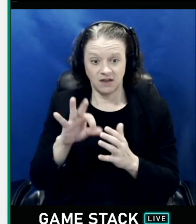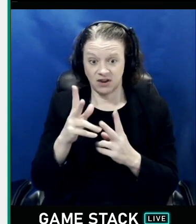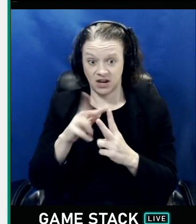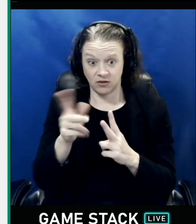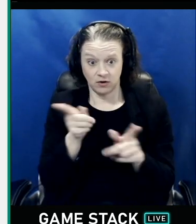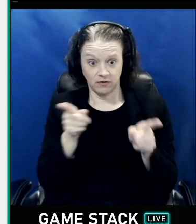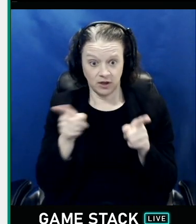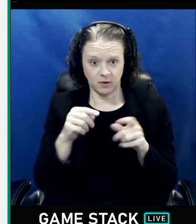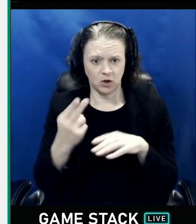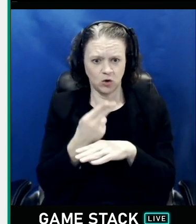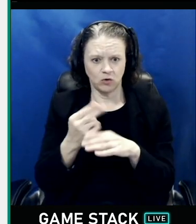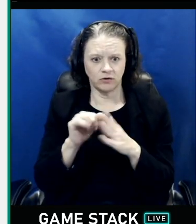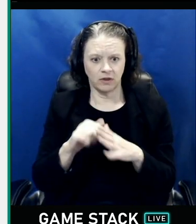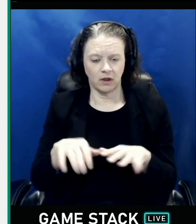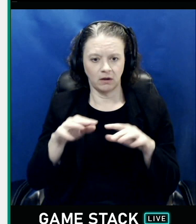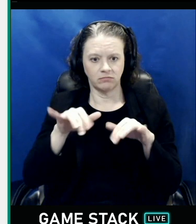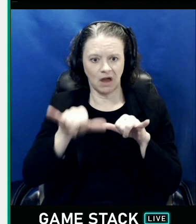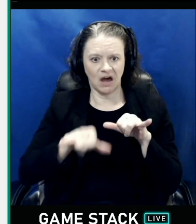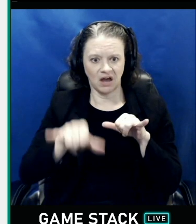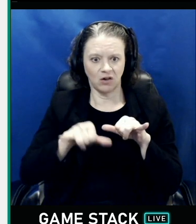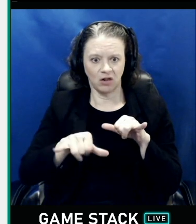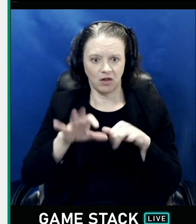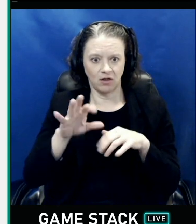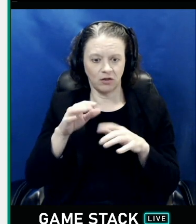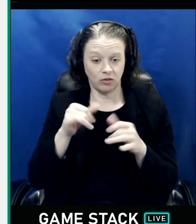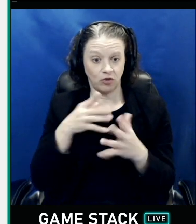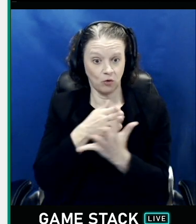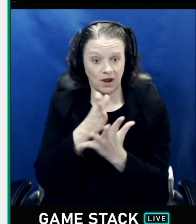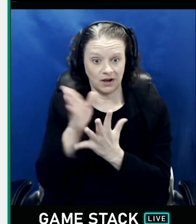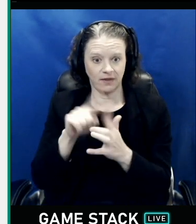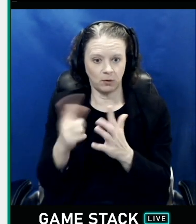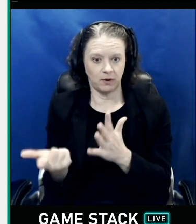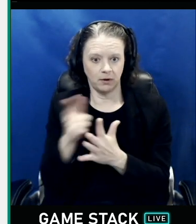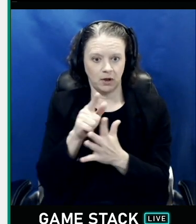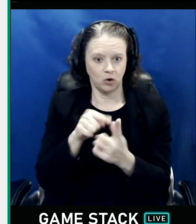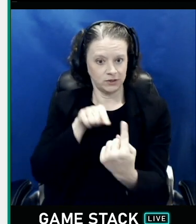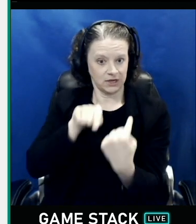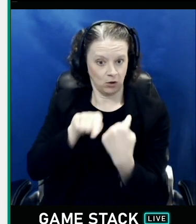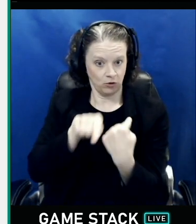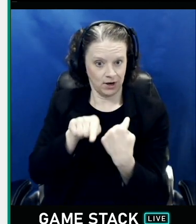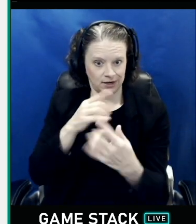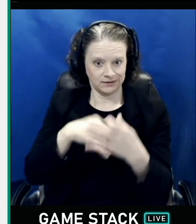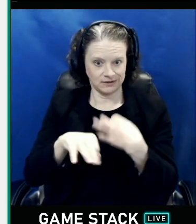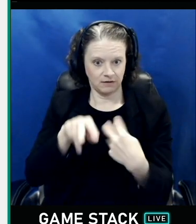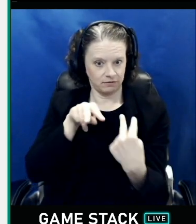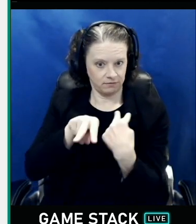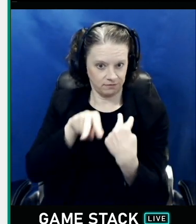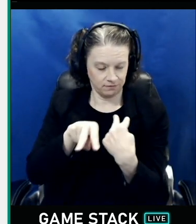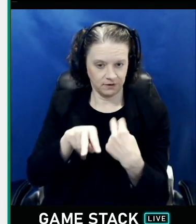systems idle thread, the core may return to single-thread mode. Disabling SMT and bias menu options will reduce the